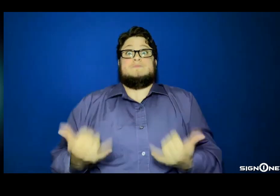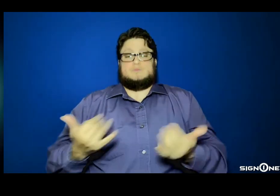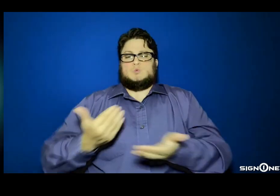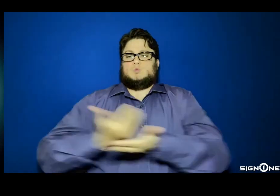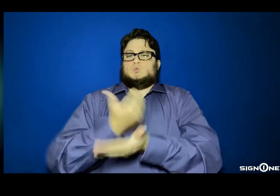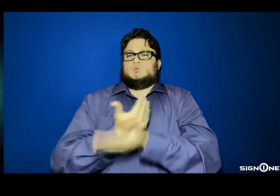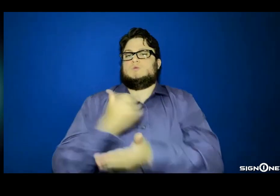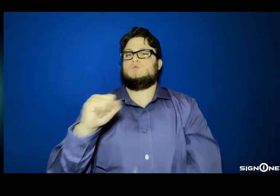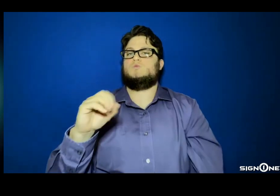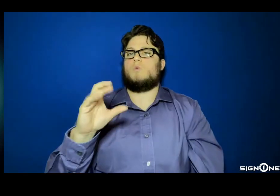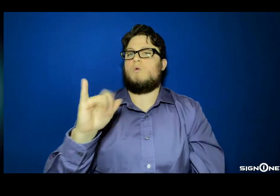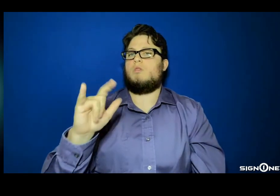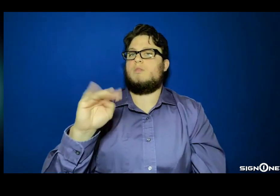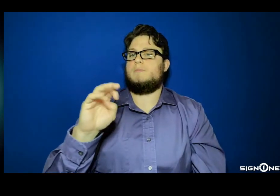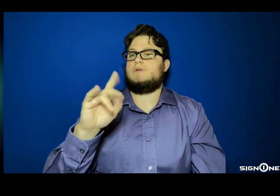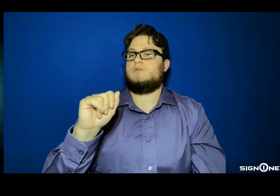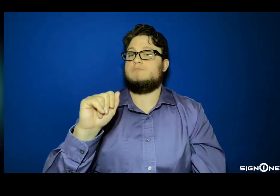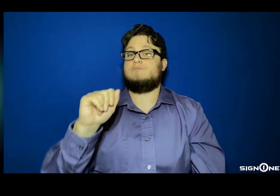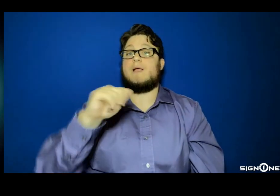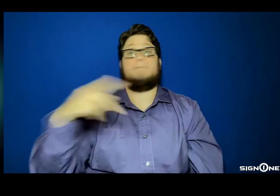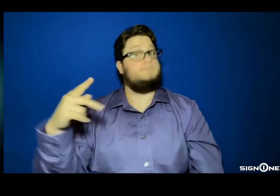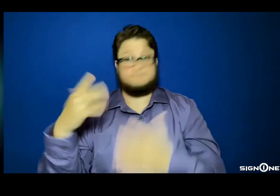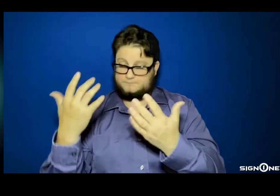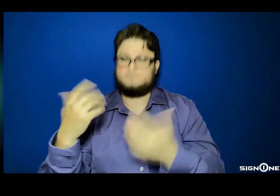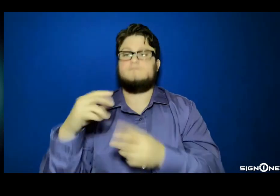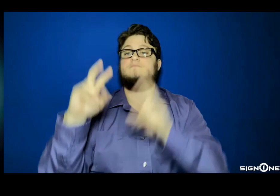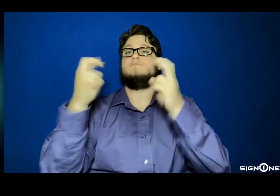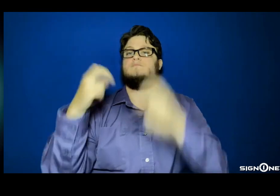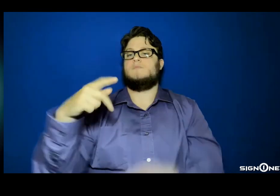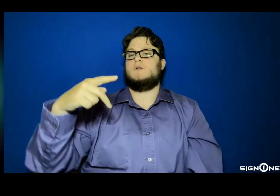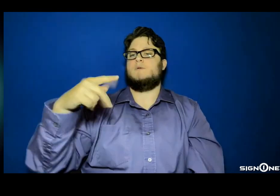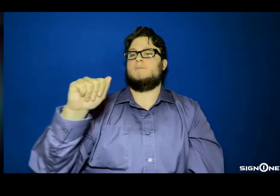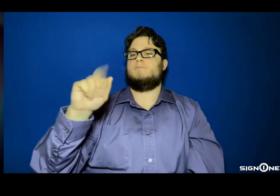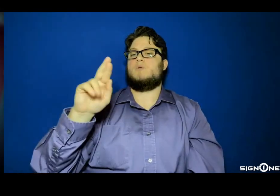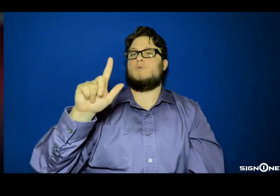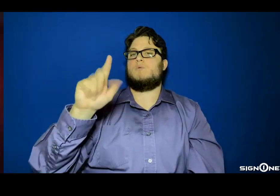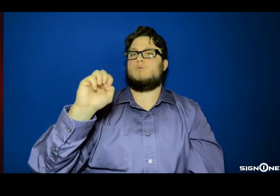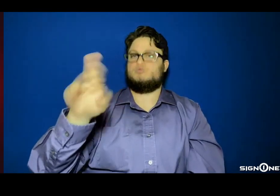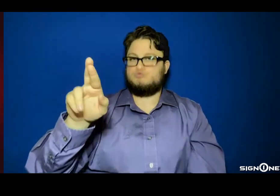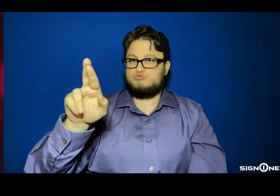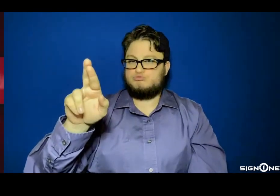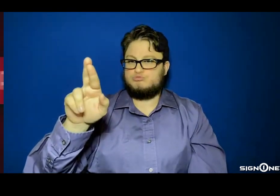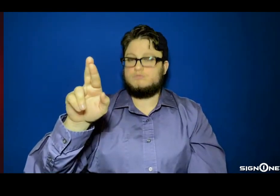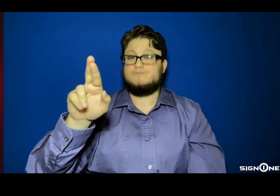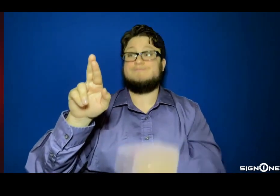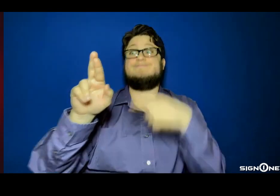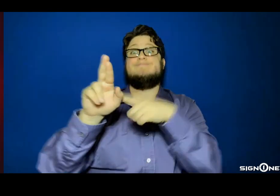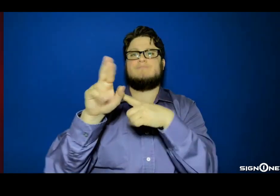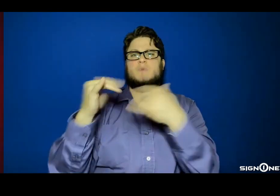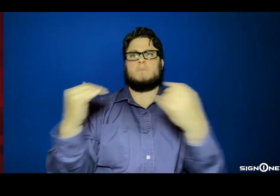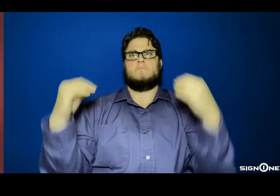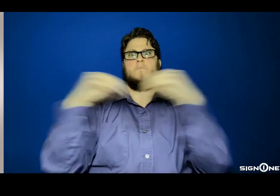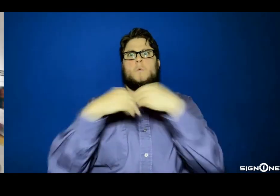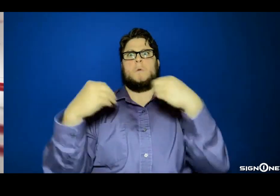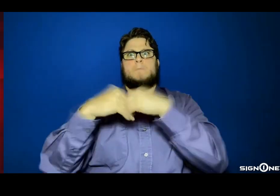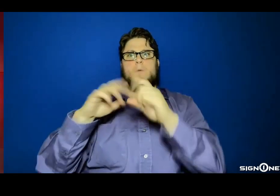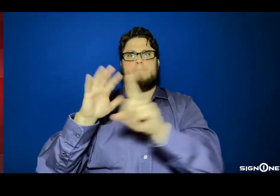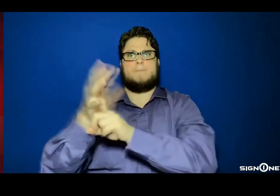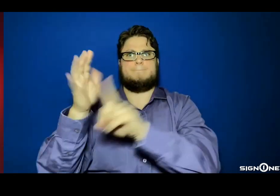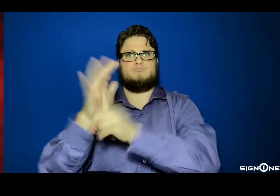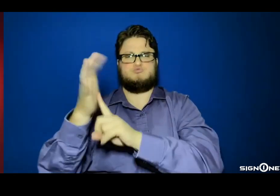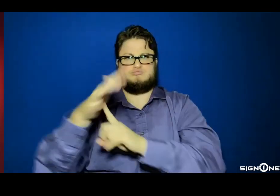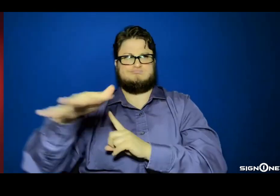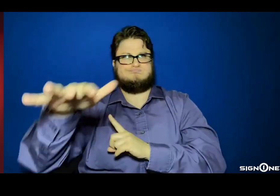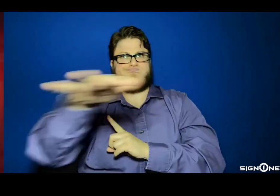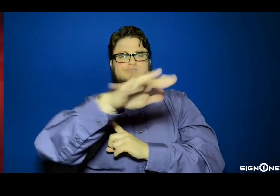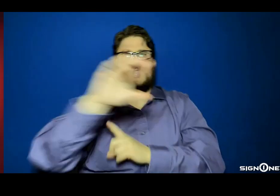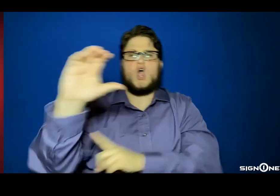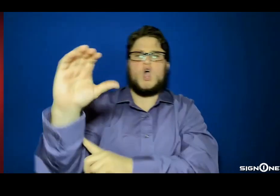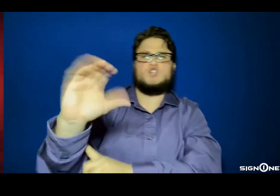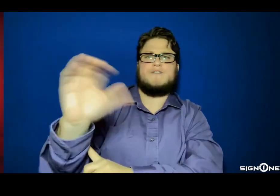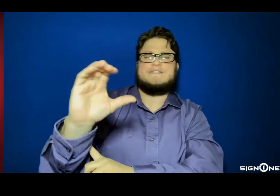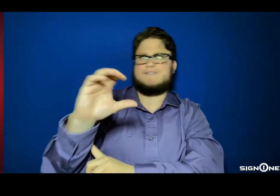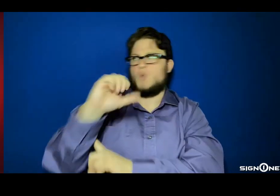Right now the new social media app called "Parler" is getting the most buzz from conservatives